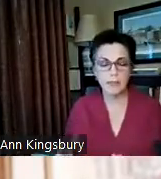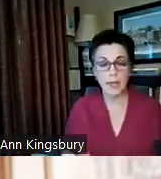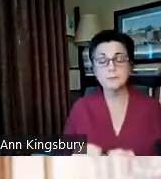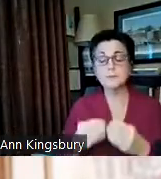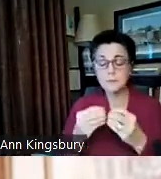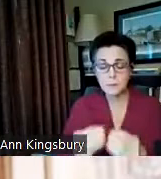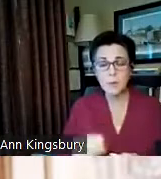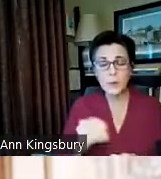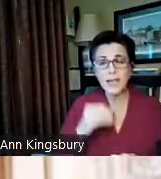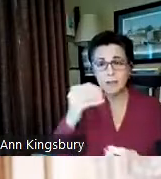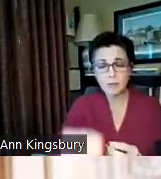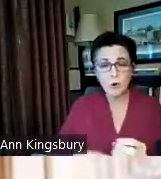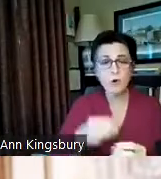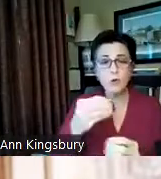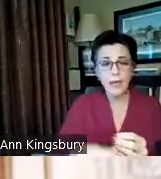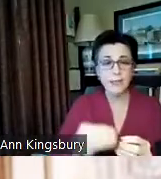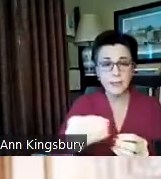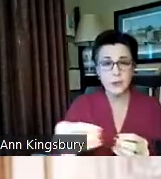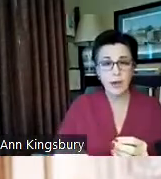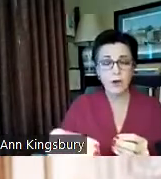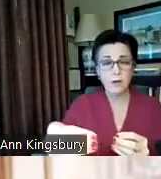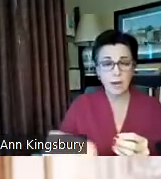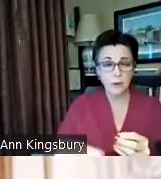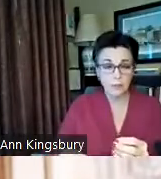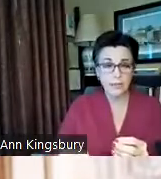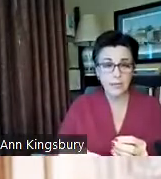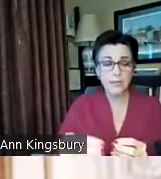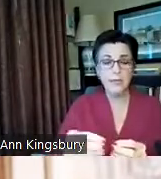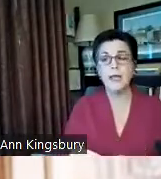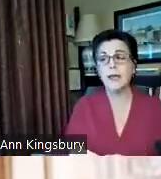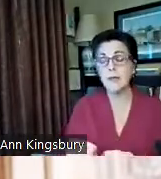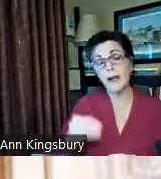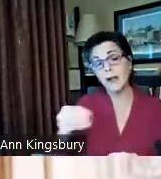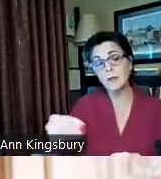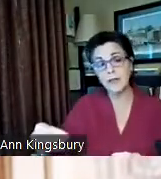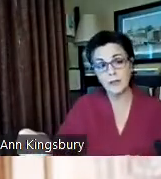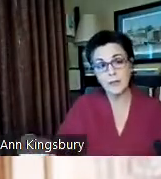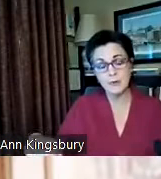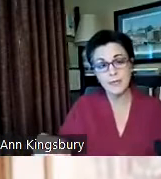that. But we have to roll that into our our thinking, and our helping other people make